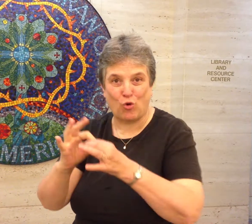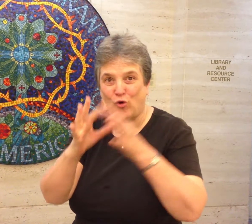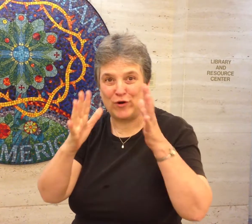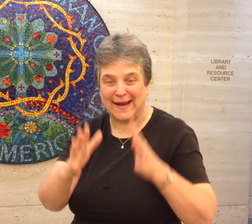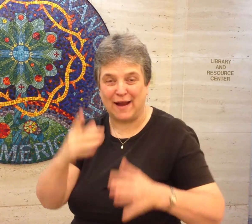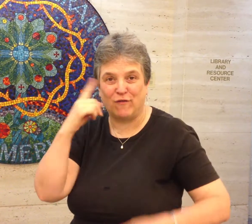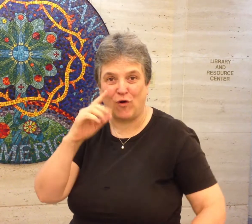If you have any interest please contact me through this website or email me at lockardbeth@gmail.com